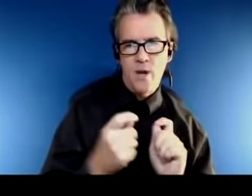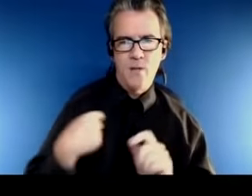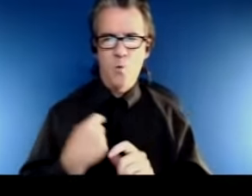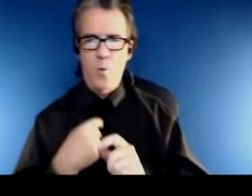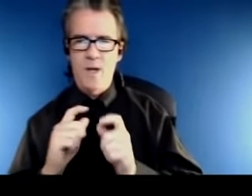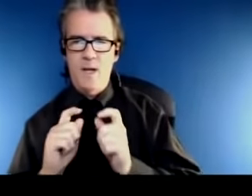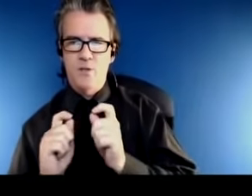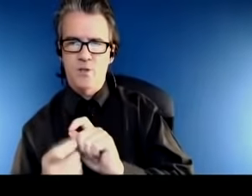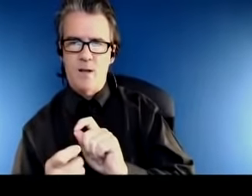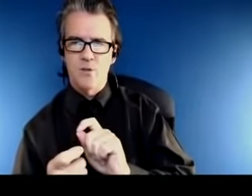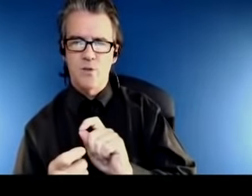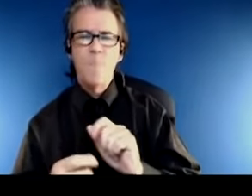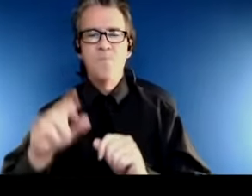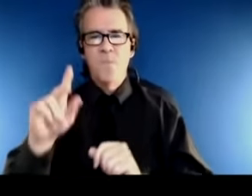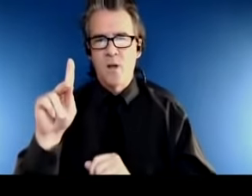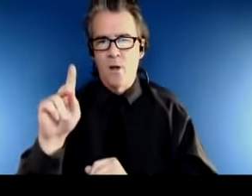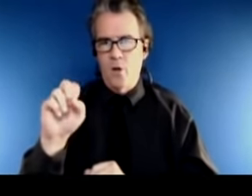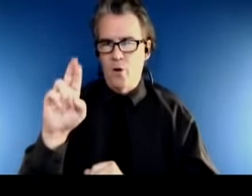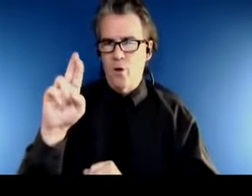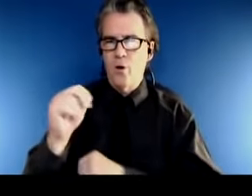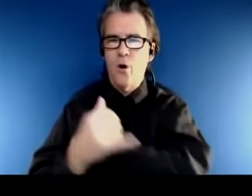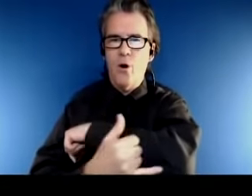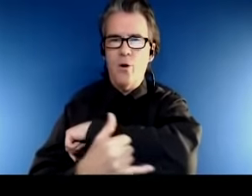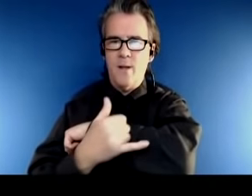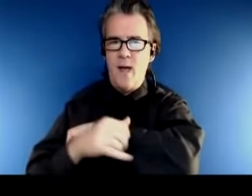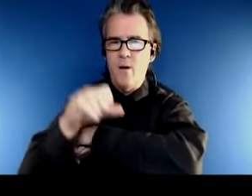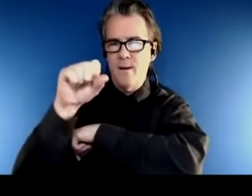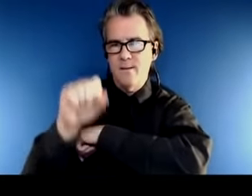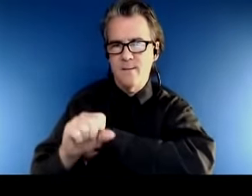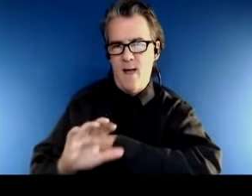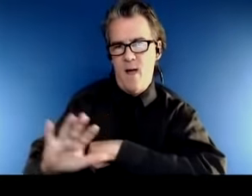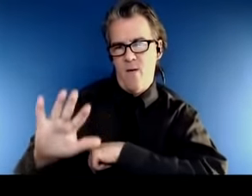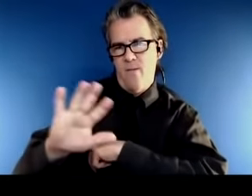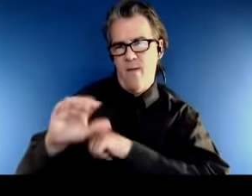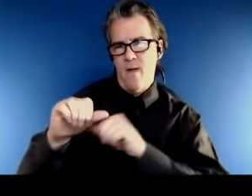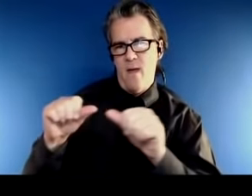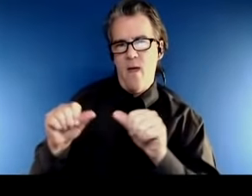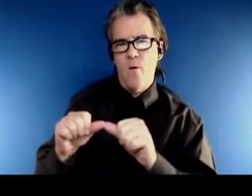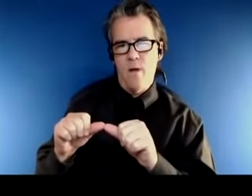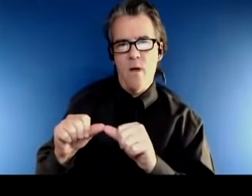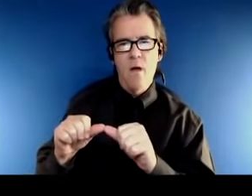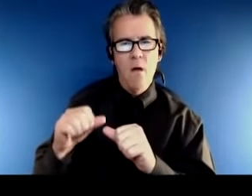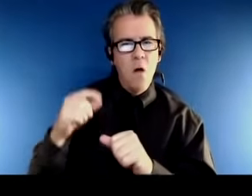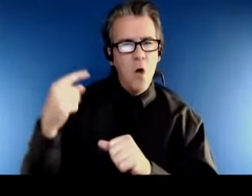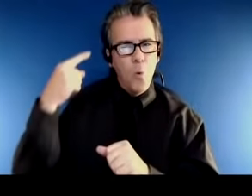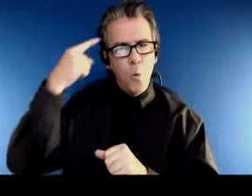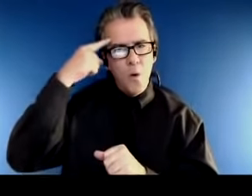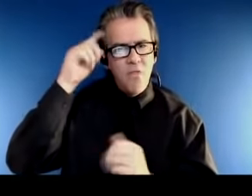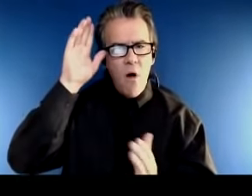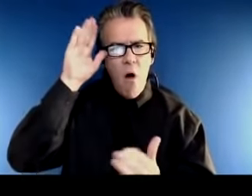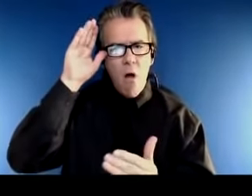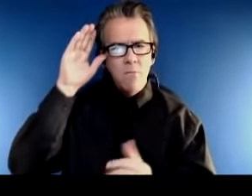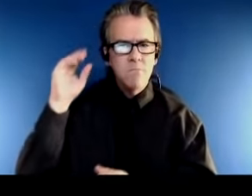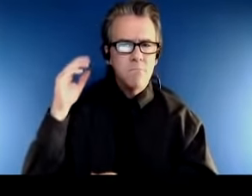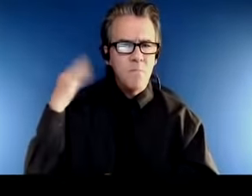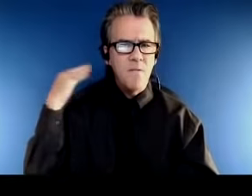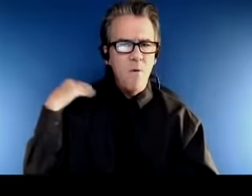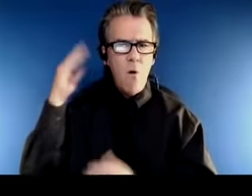There is some risk with respect to damages that we might find. That's not withstanding that.